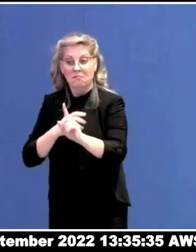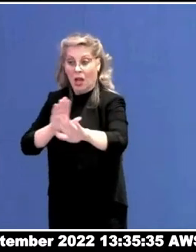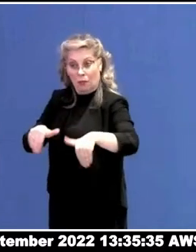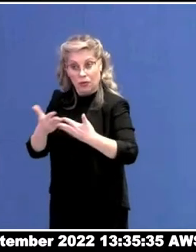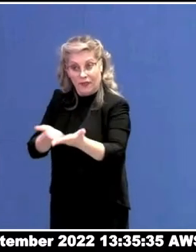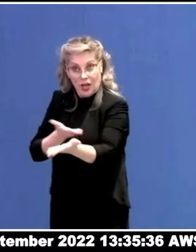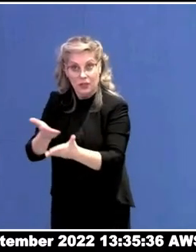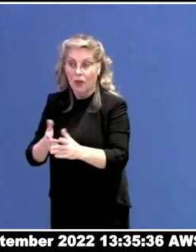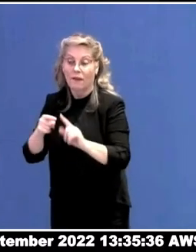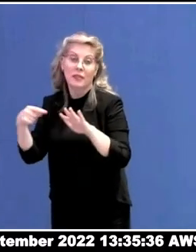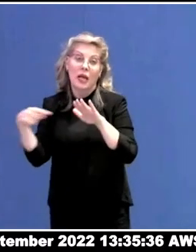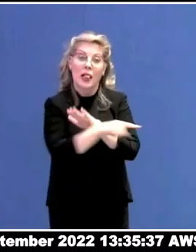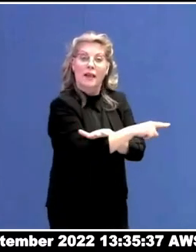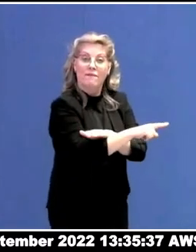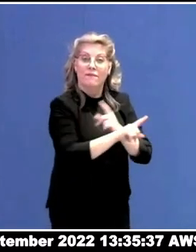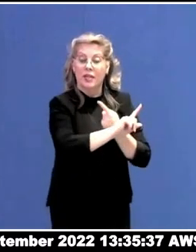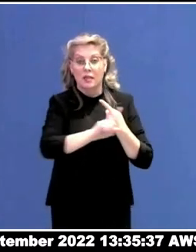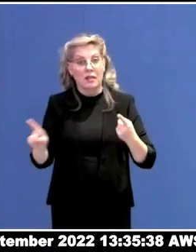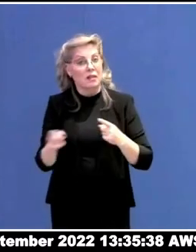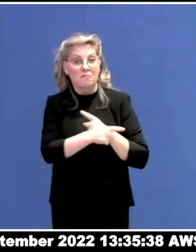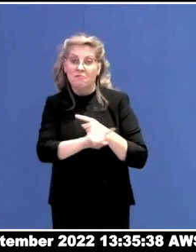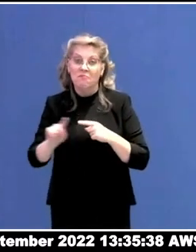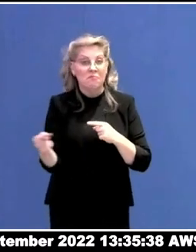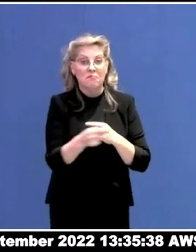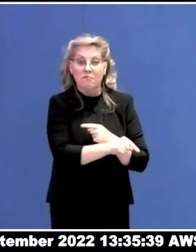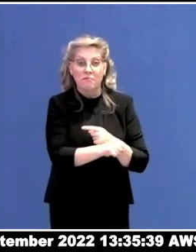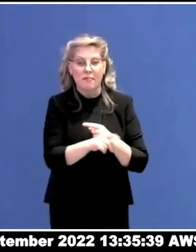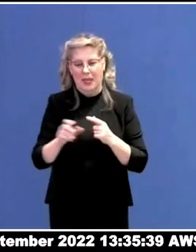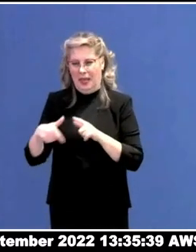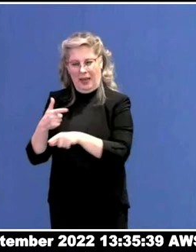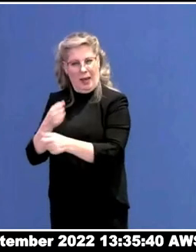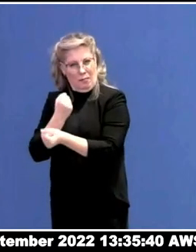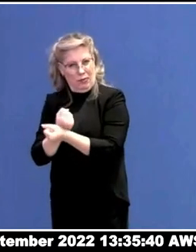and out of the prison, which will actually then ensure transparency and accountability.